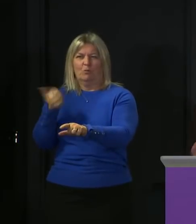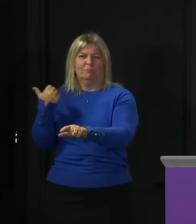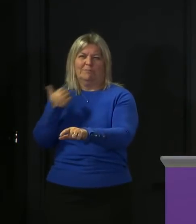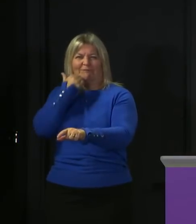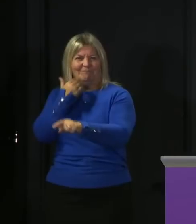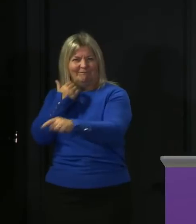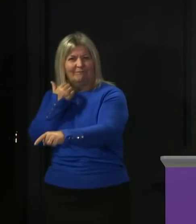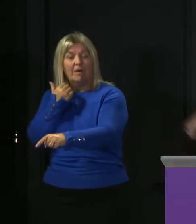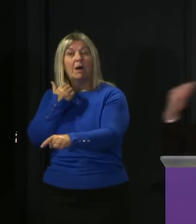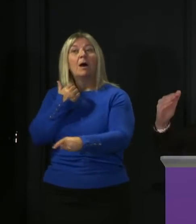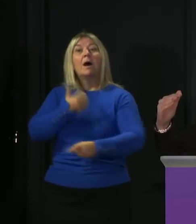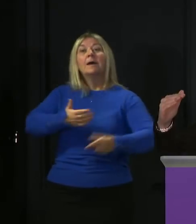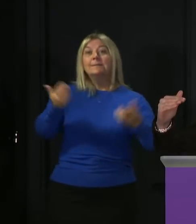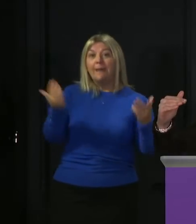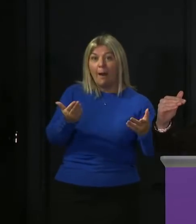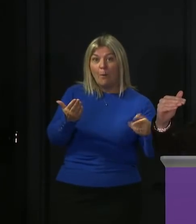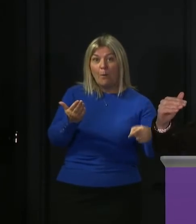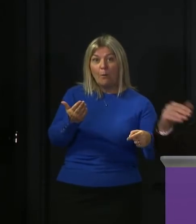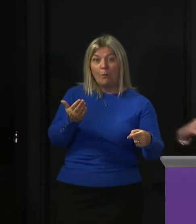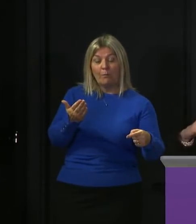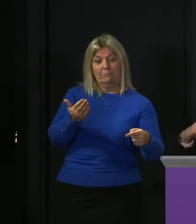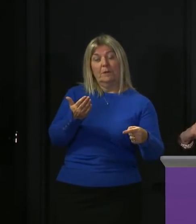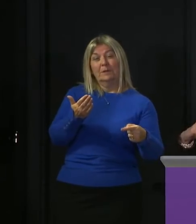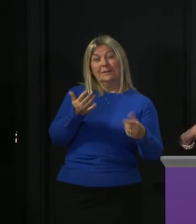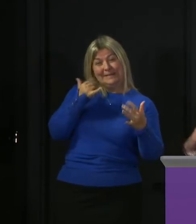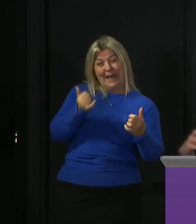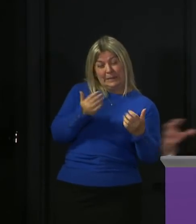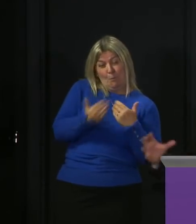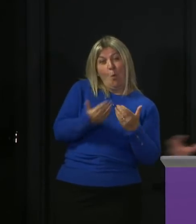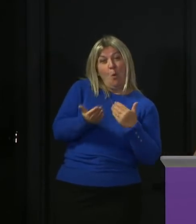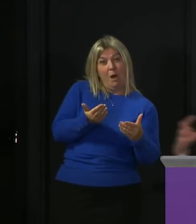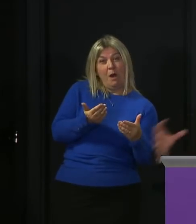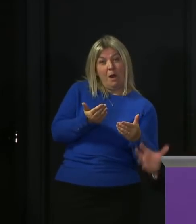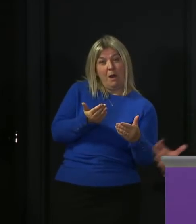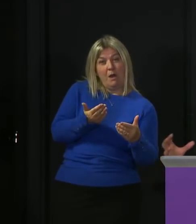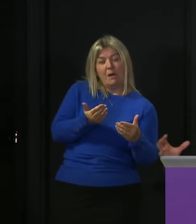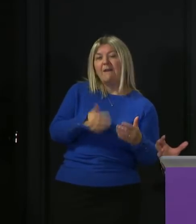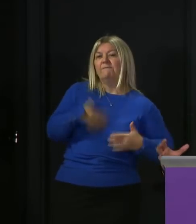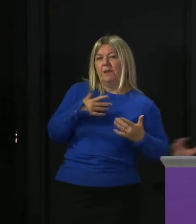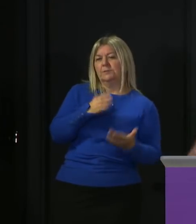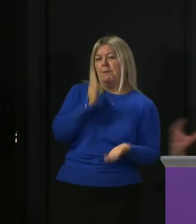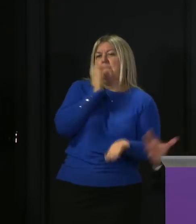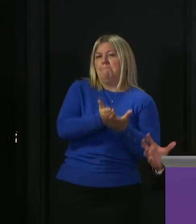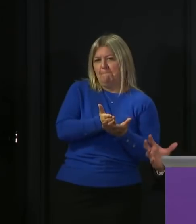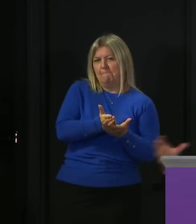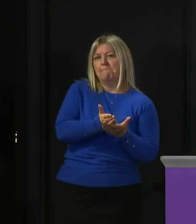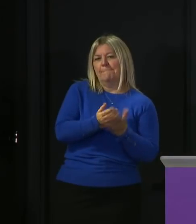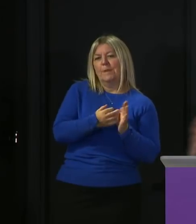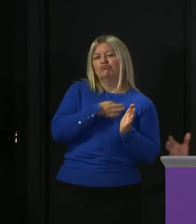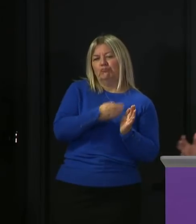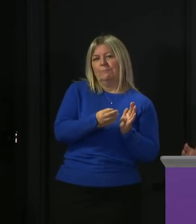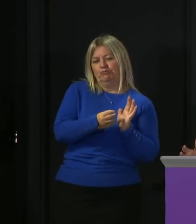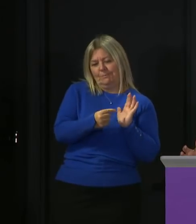because we are testing more people, are likely to more accurately represent the actual levels